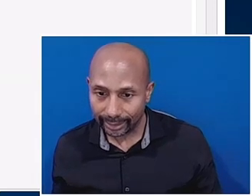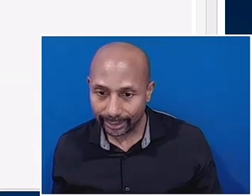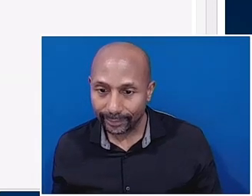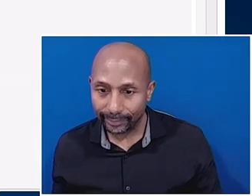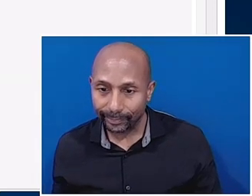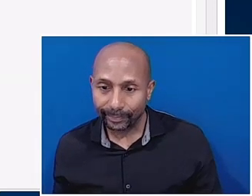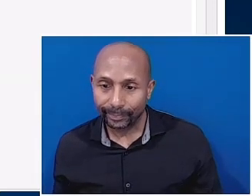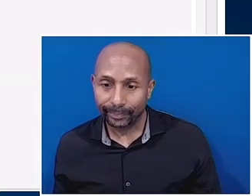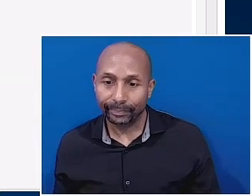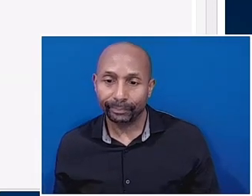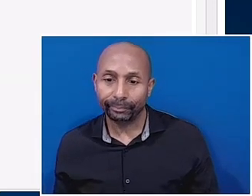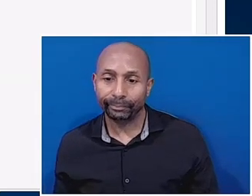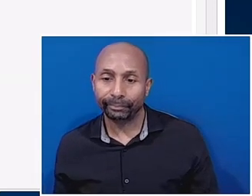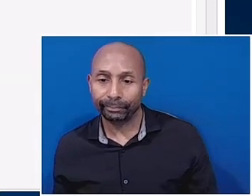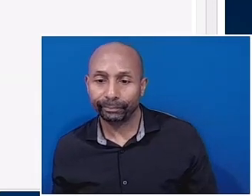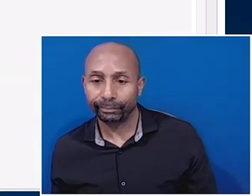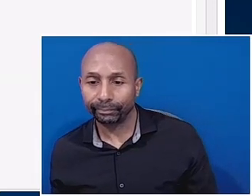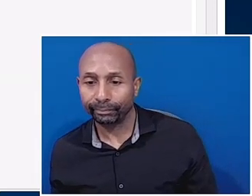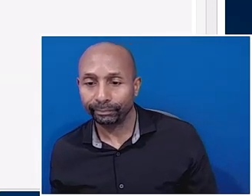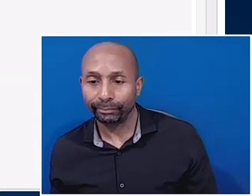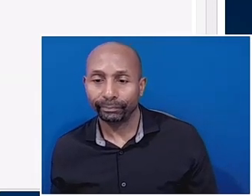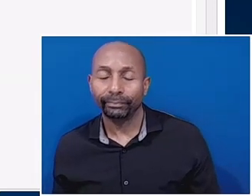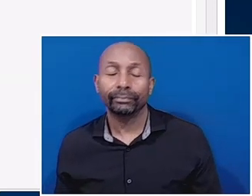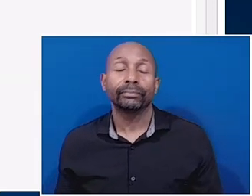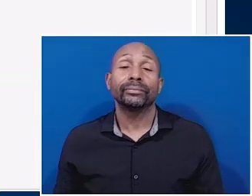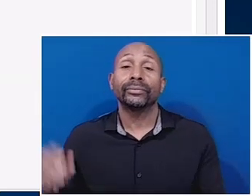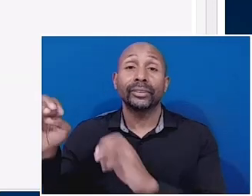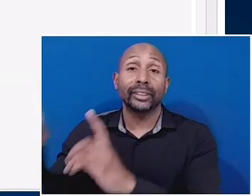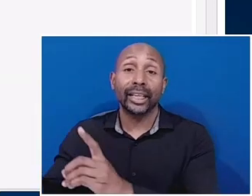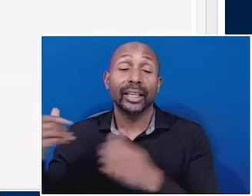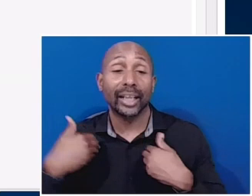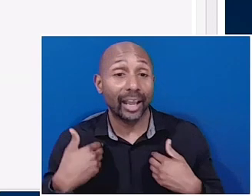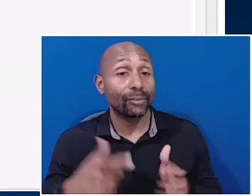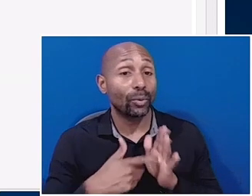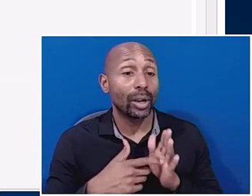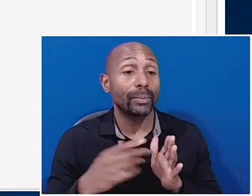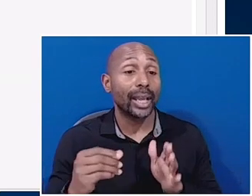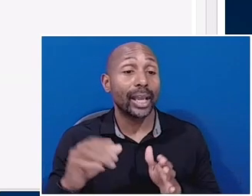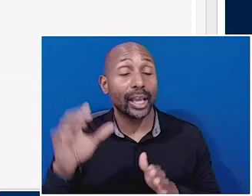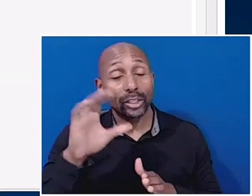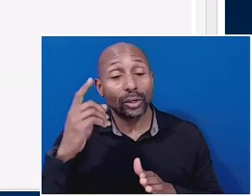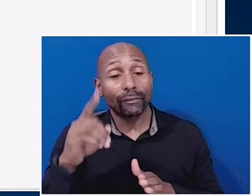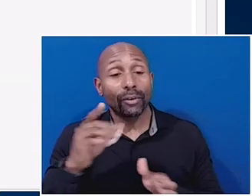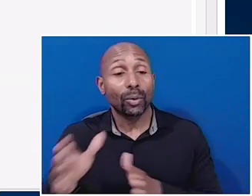ways to prohibit forced switching. And we agree that is poor practice.